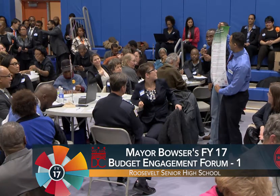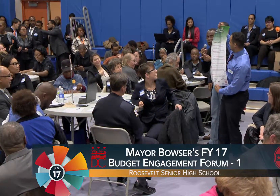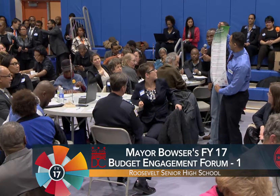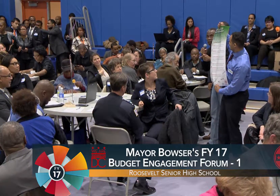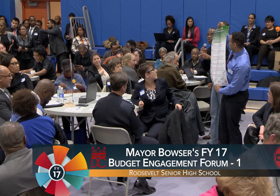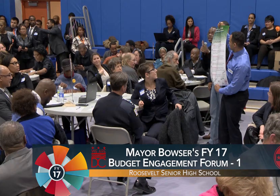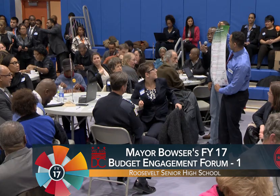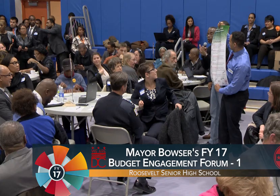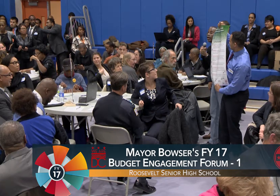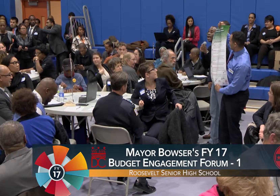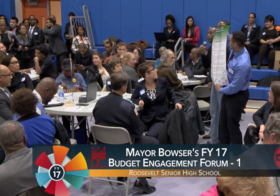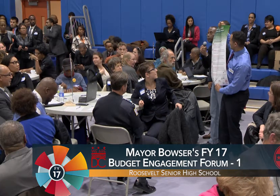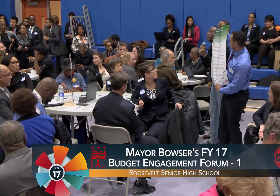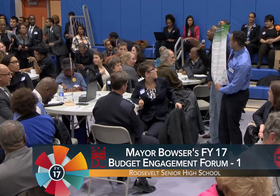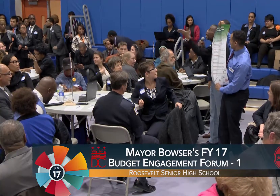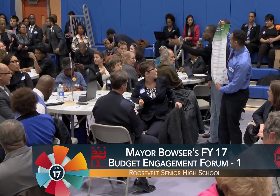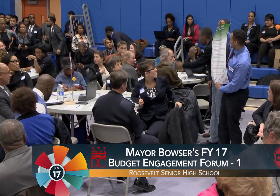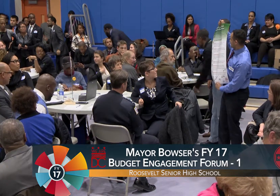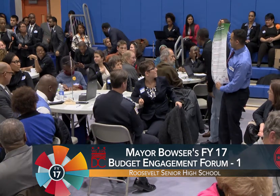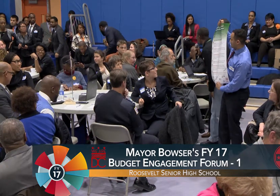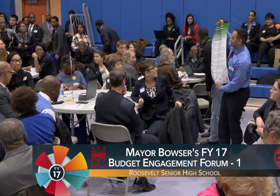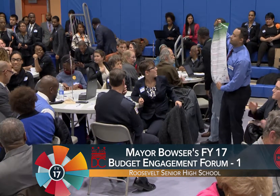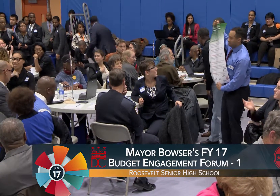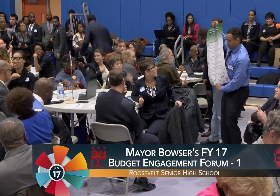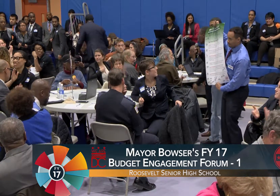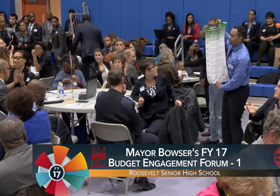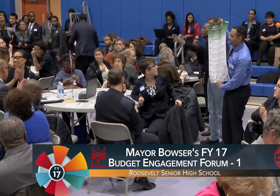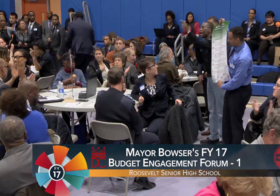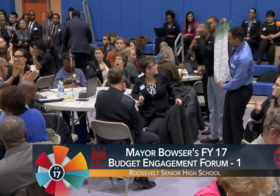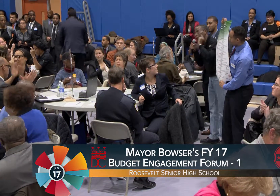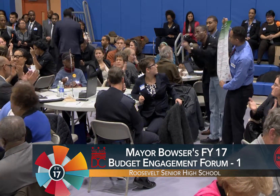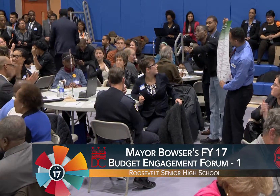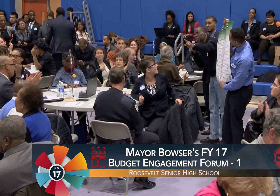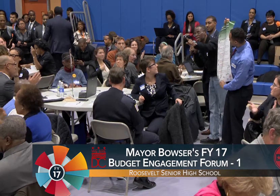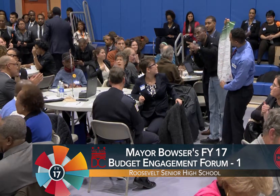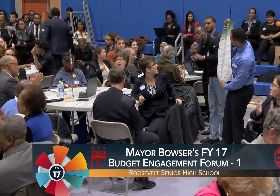OF PROGRAMS SO WE DON'T HAVE TO BE INCARCERATING OURSELVES OUT HERE. WE'RE NOT GOING TO POLICE OURSELVES OUT OF HERE. THANK YOU.